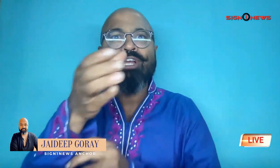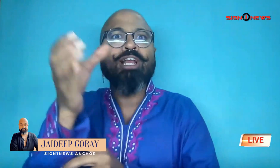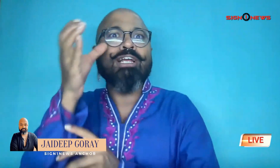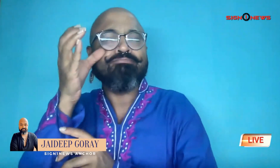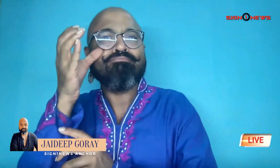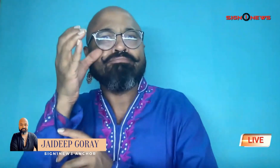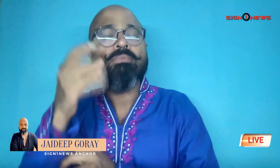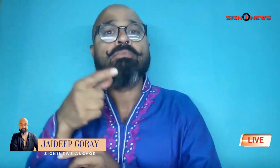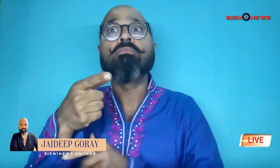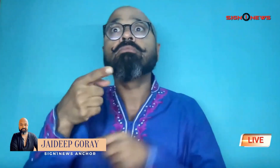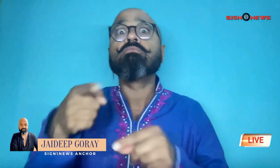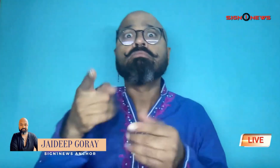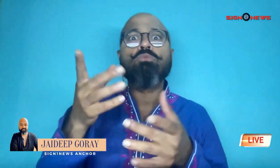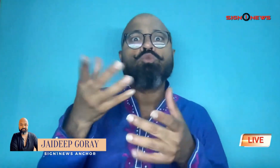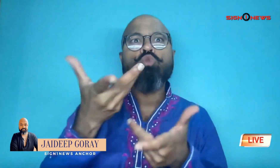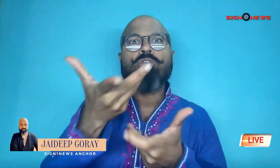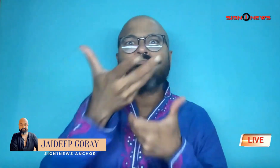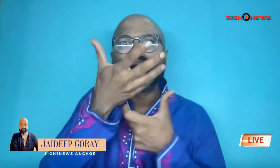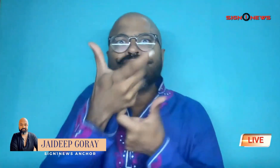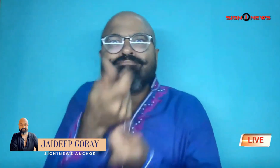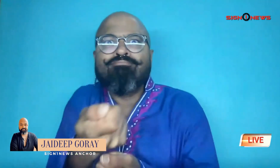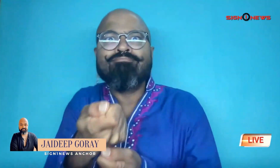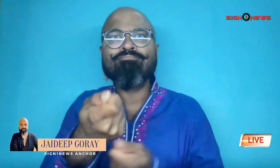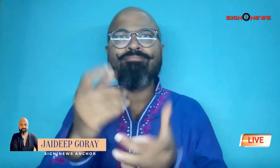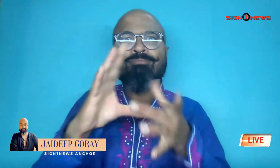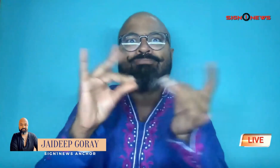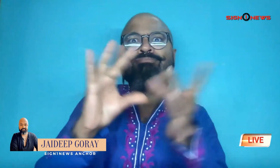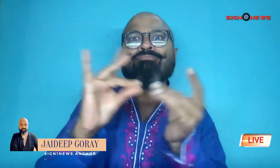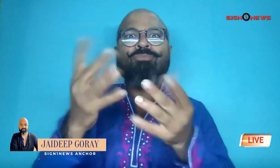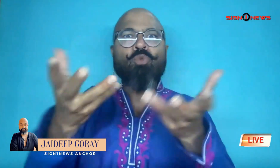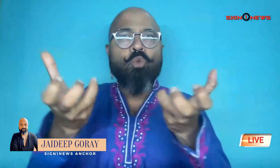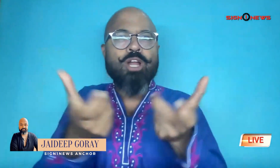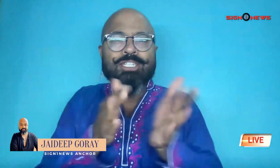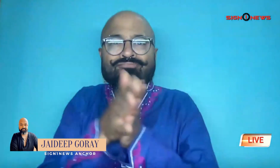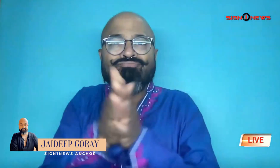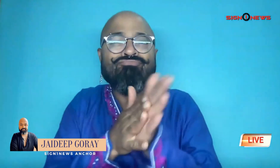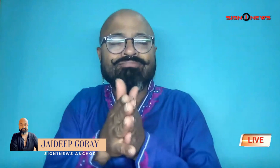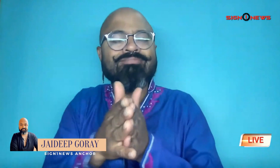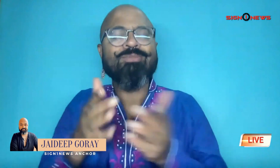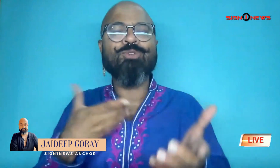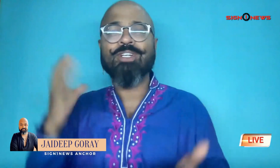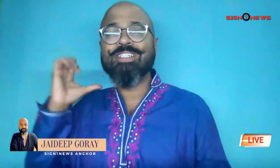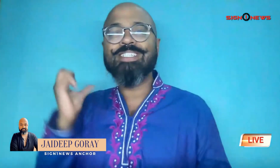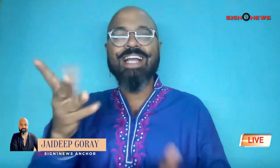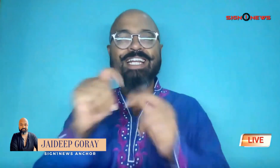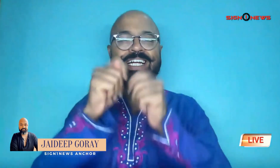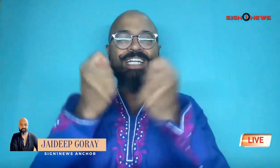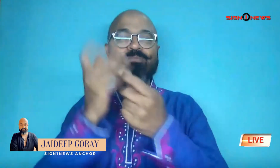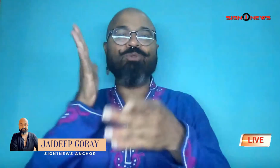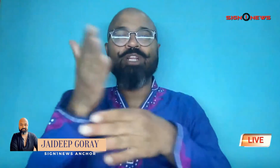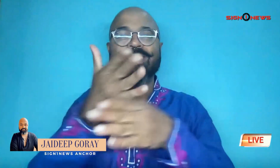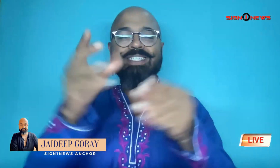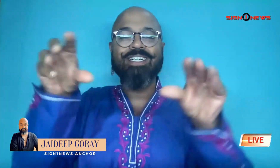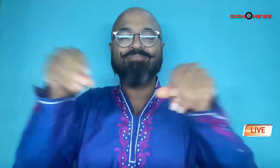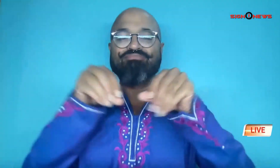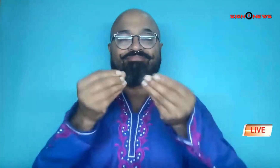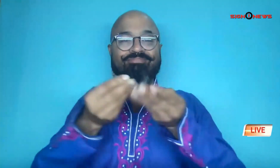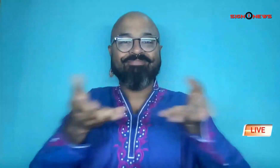headlines today: If you post an interesting comment about this update, we may add it at